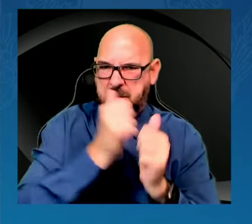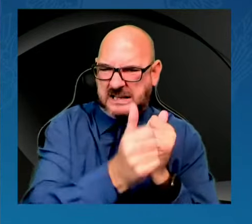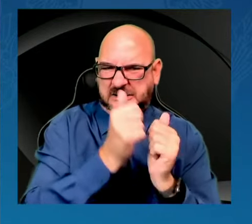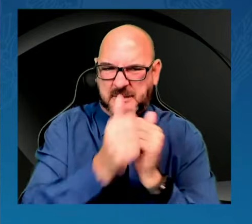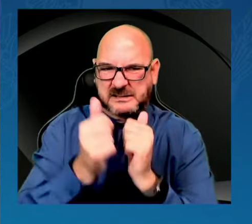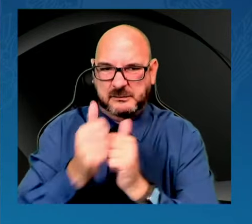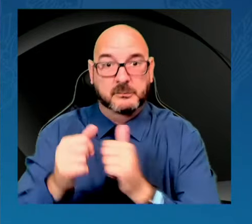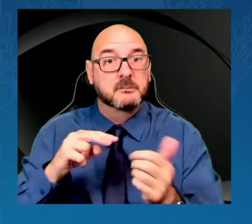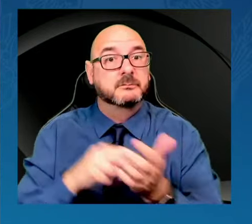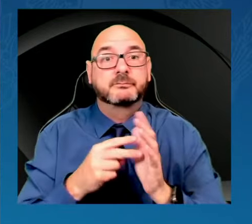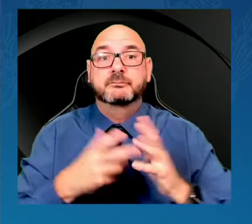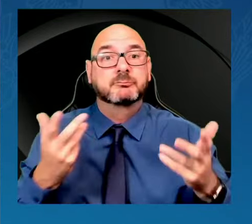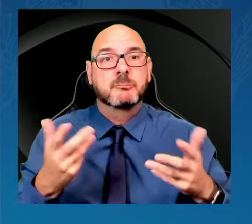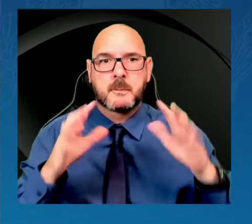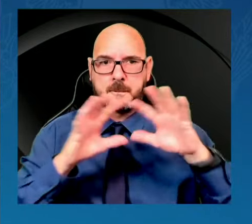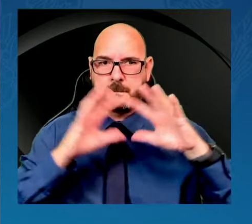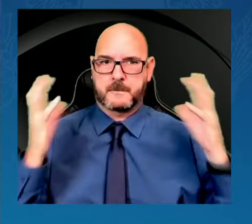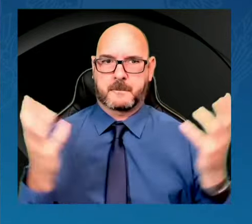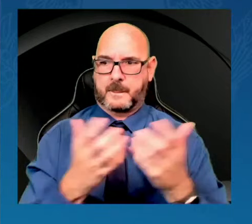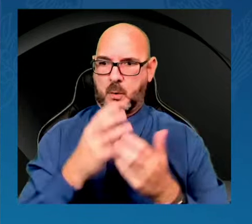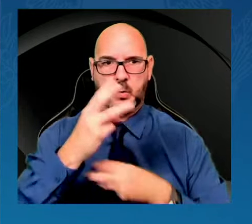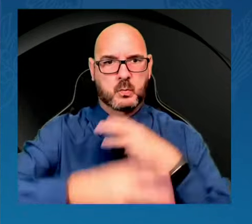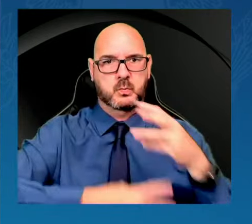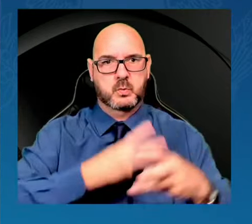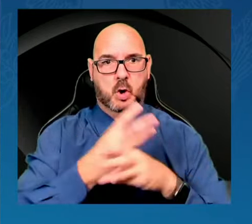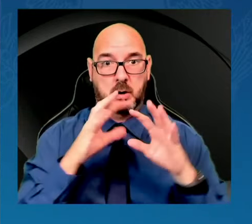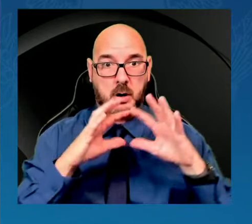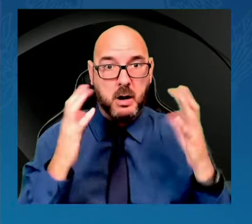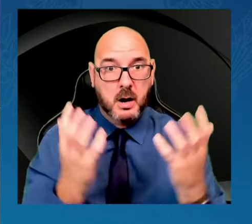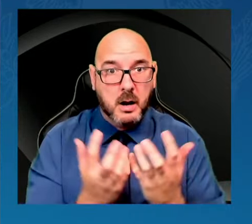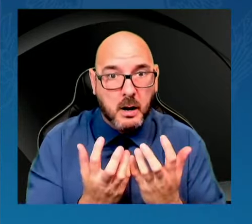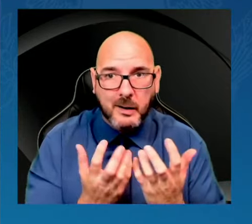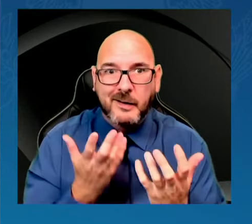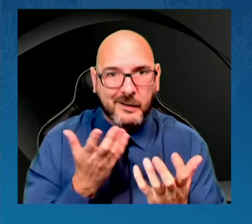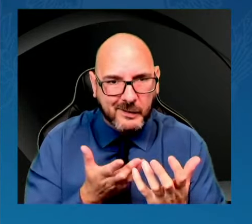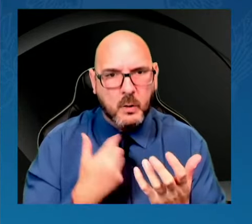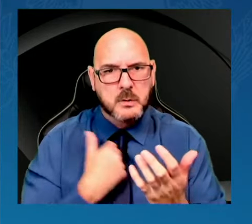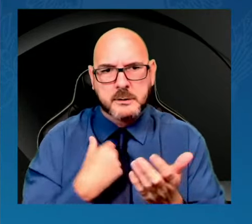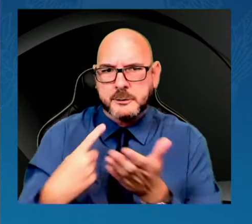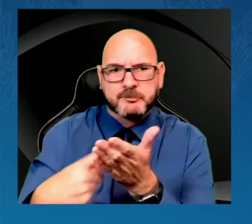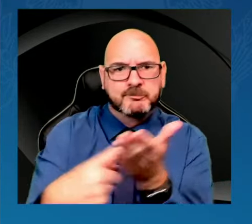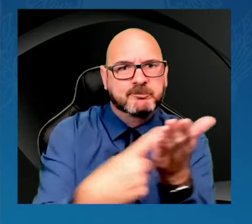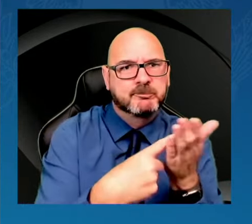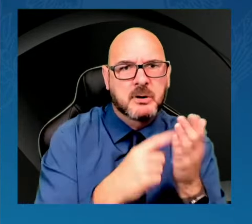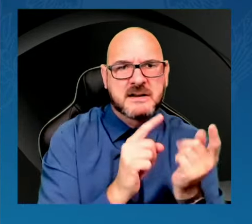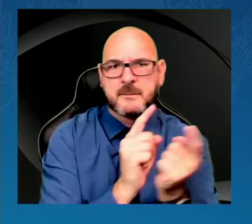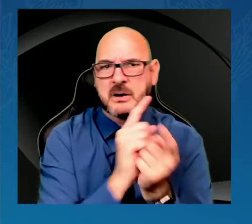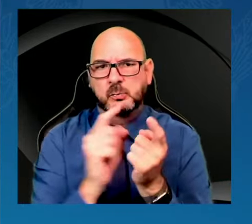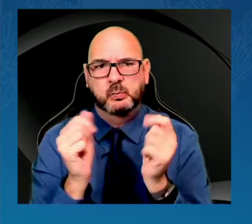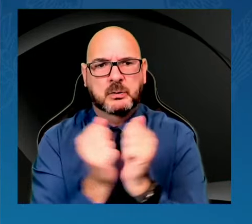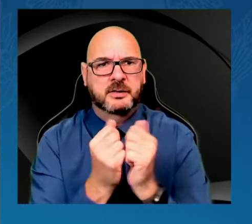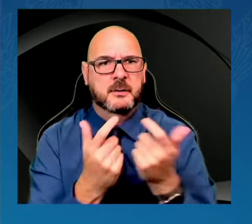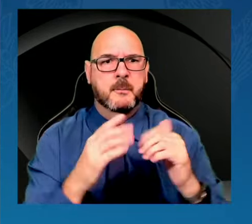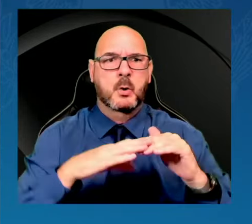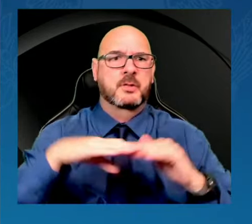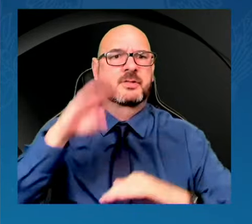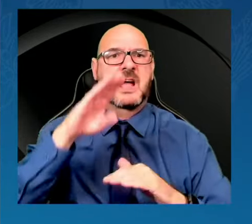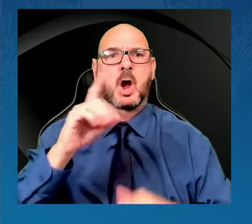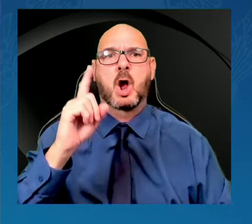You know, talking with -- I've now met with 100 world leaders -- over 100. Right? Presidents, prime ministers, chancellors, and kings.